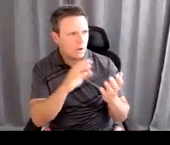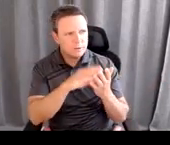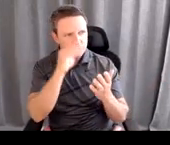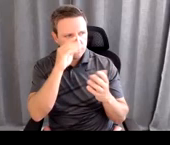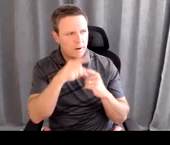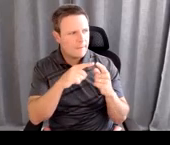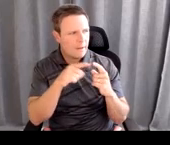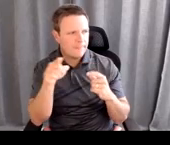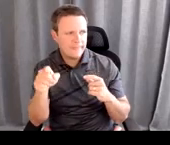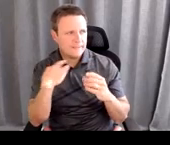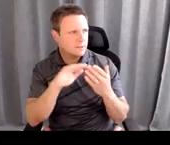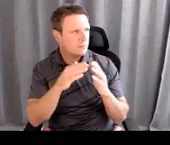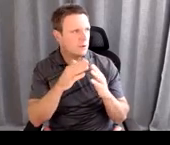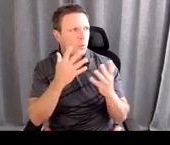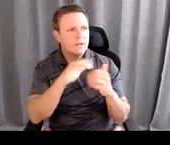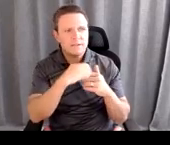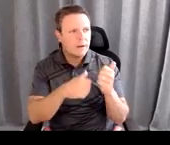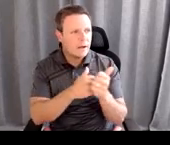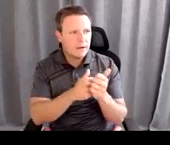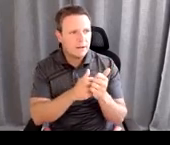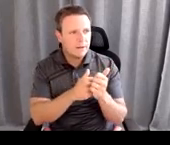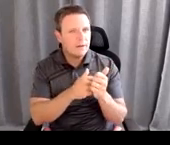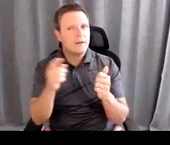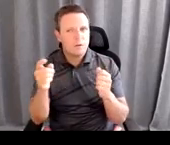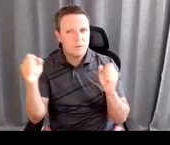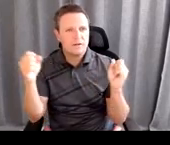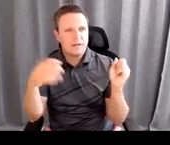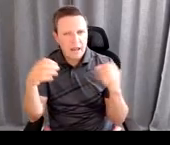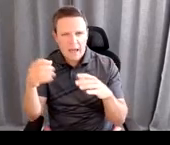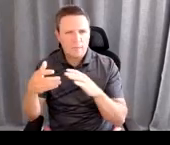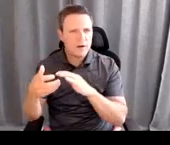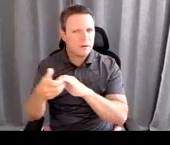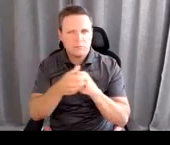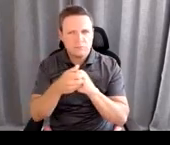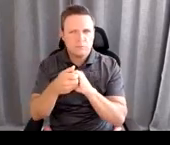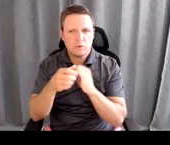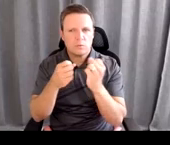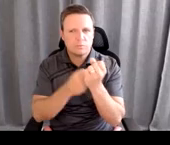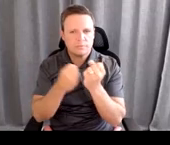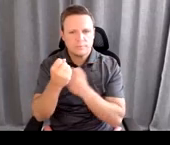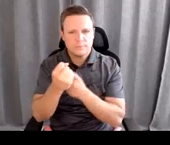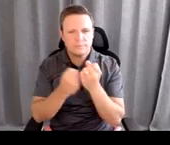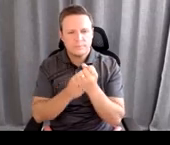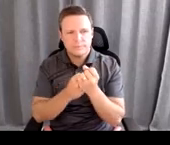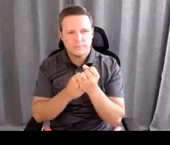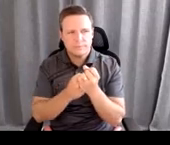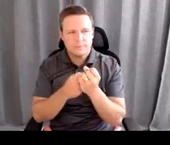You're like, What is driving you to do this? And then a collaboration between student faculty. So that traditional service learning model model can be problematic